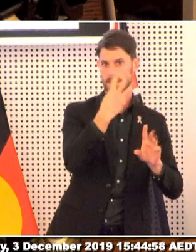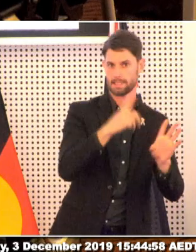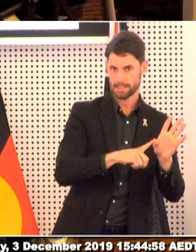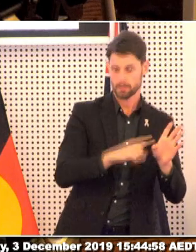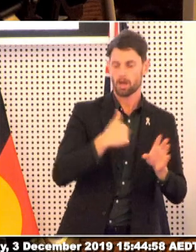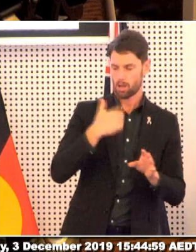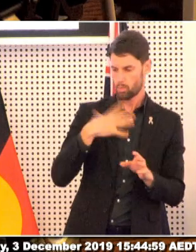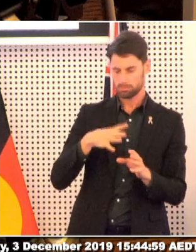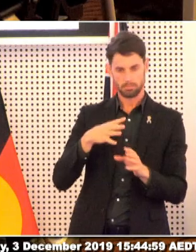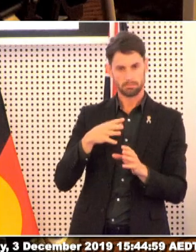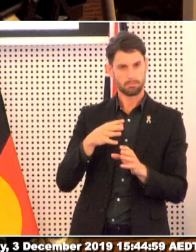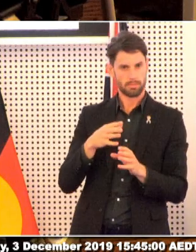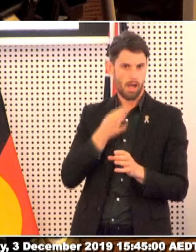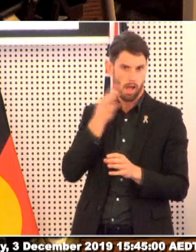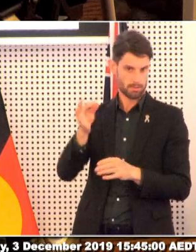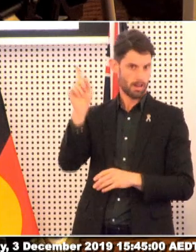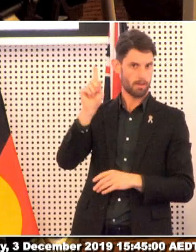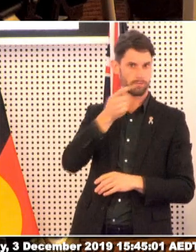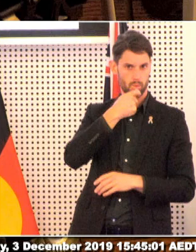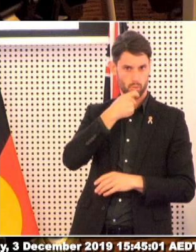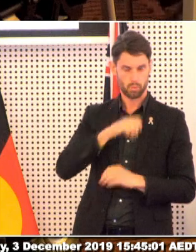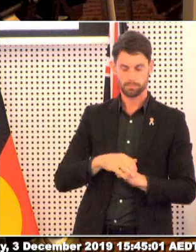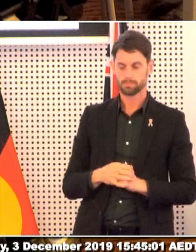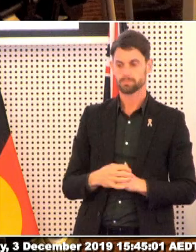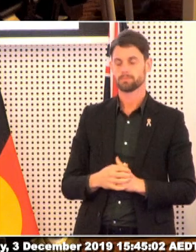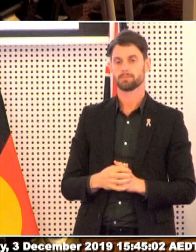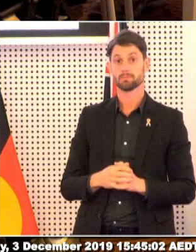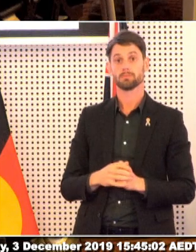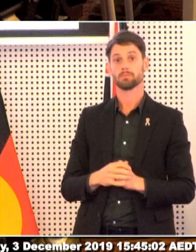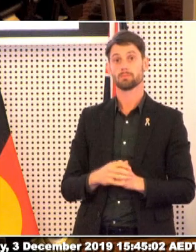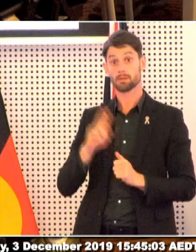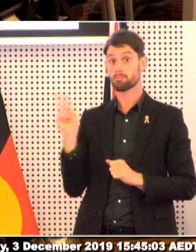And the first one that you both identified was the reporting of incidents and getting